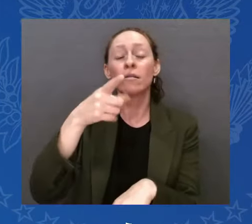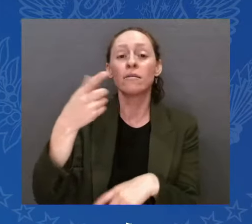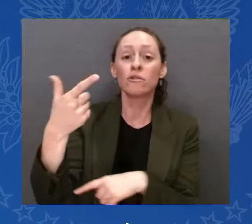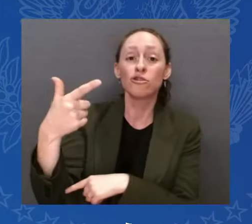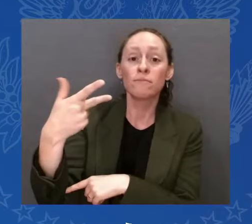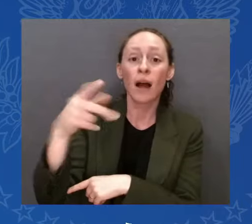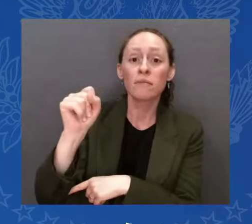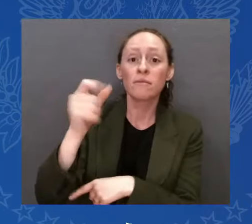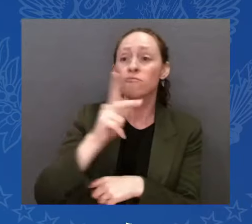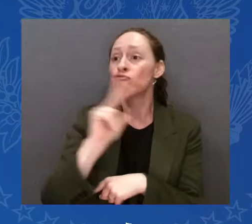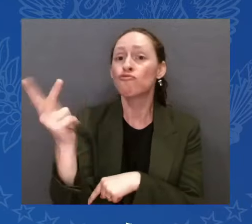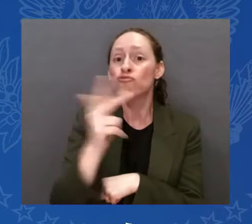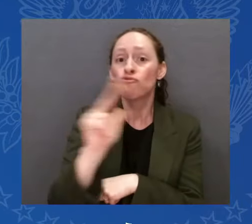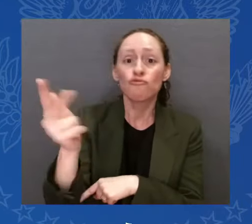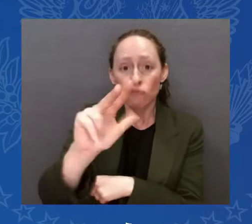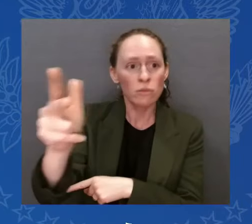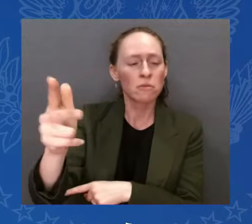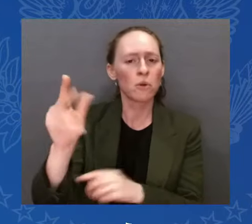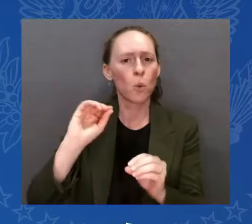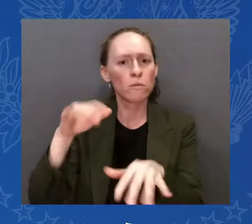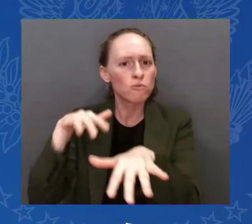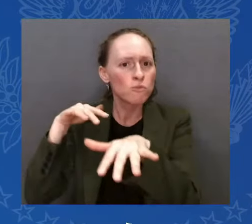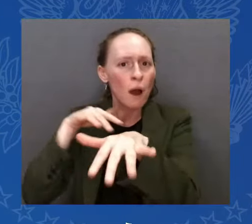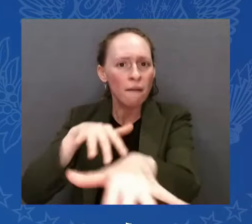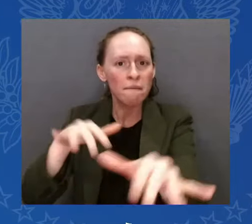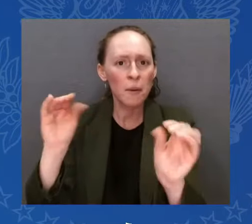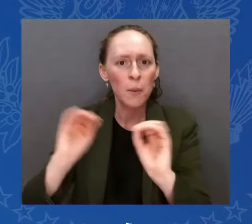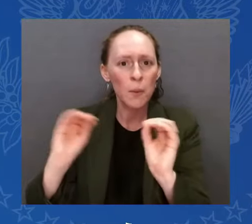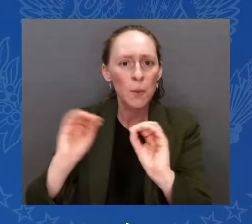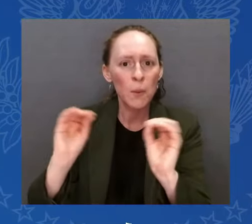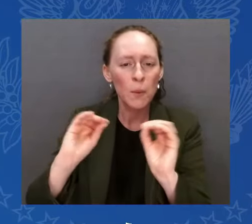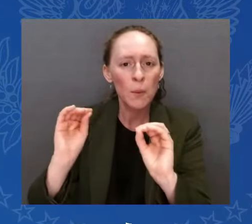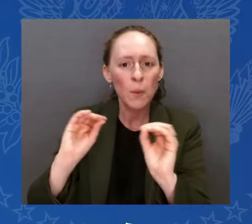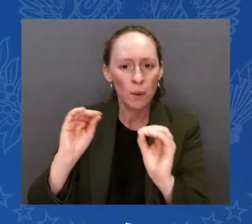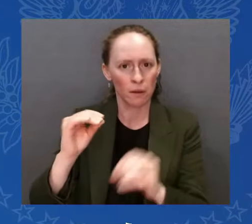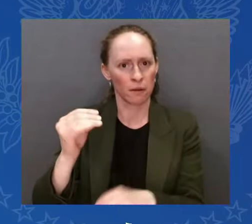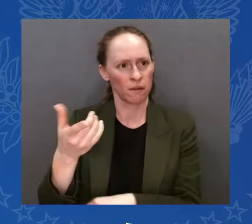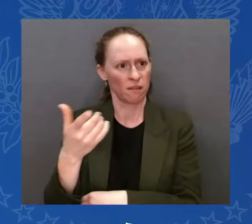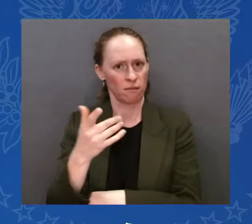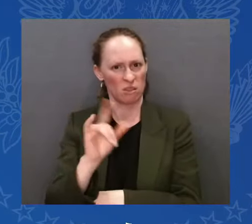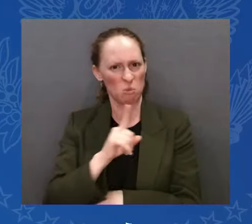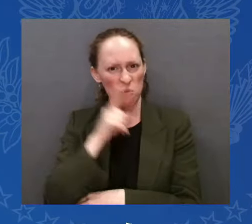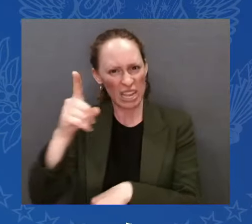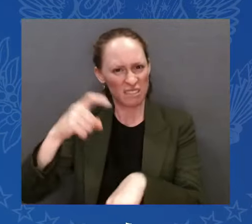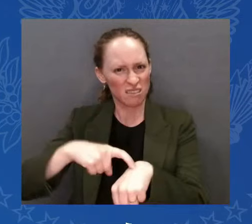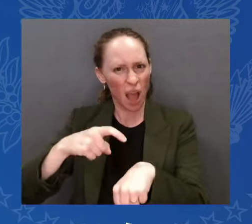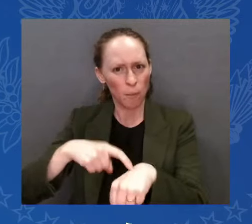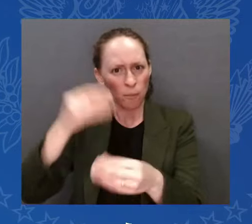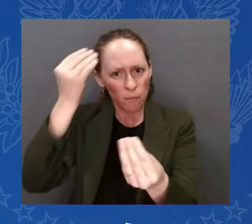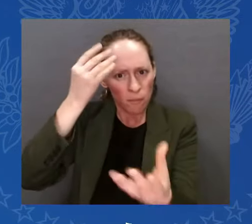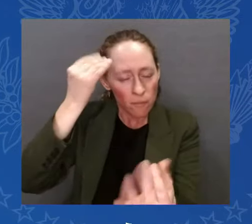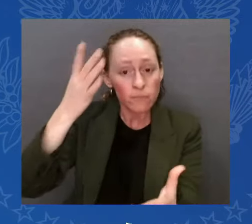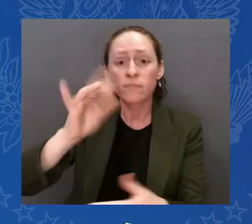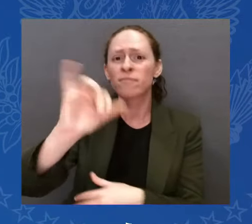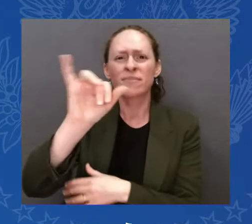and help solve challenges like disease and climate change -- and giving -- giving the time to focus on the things